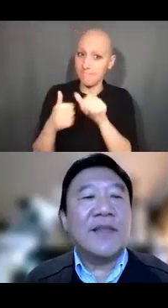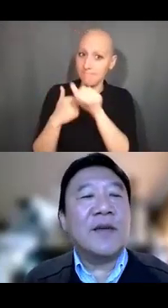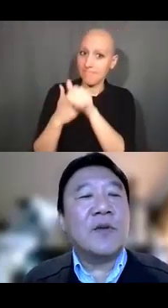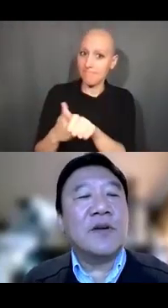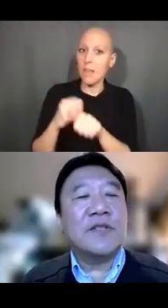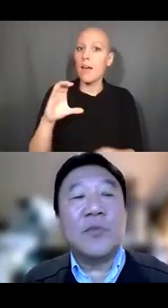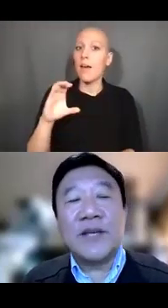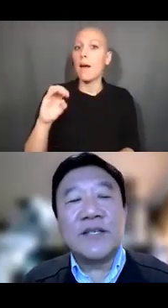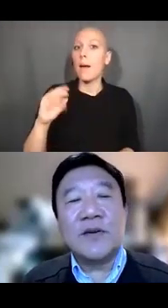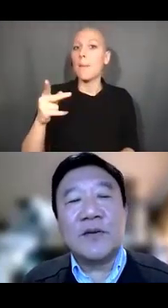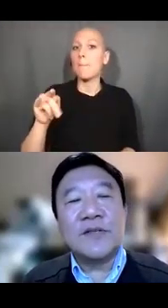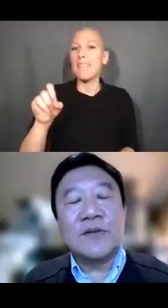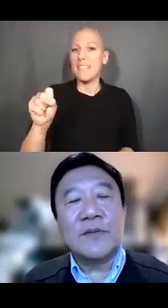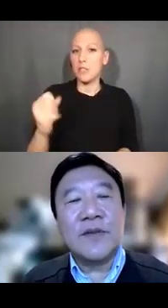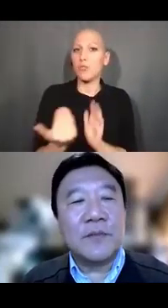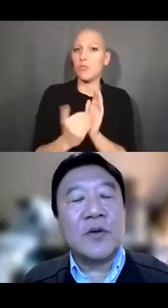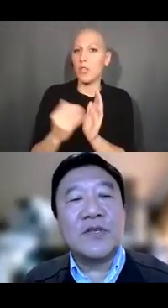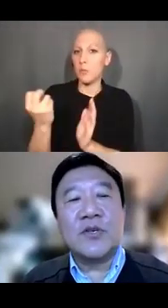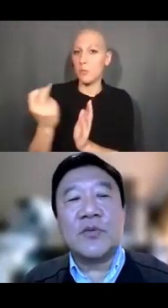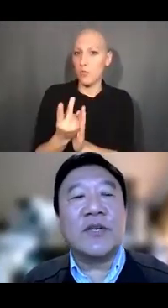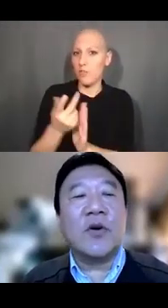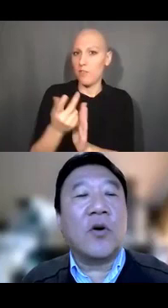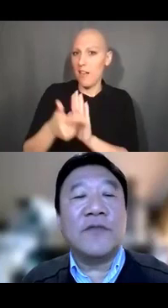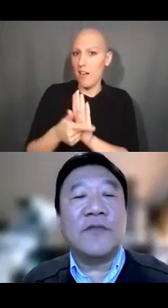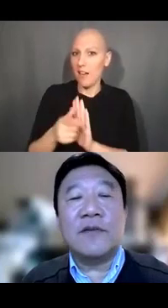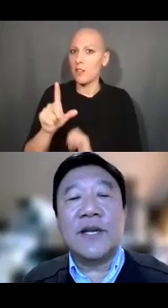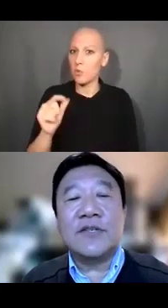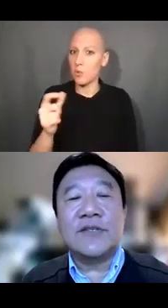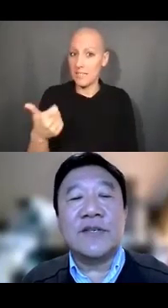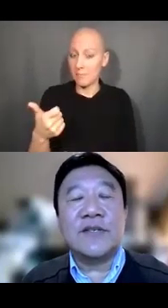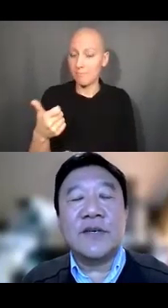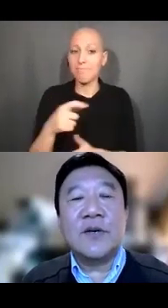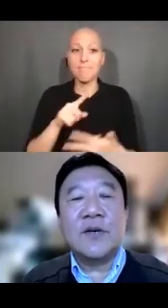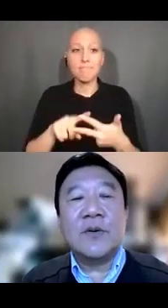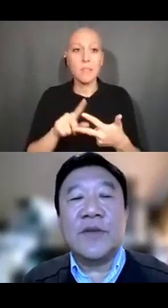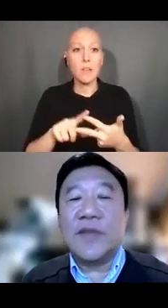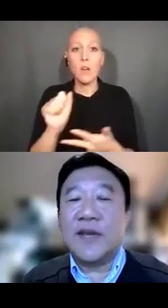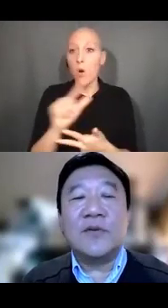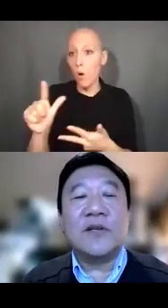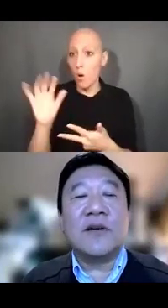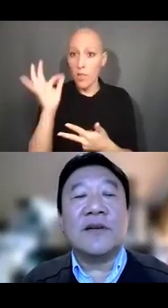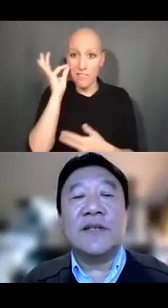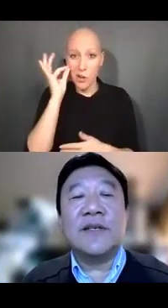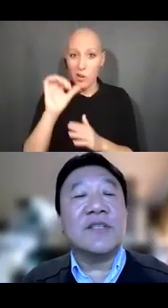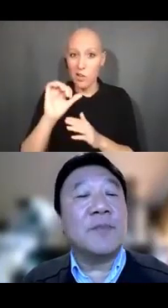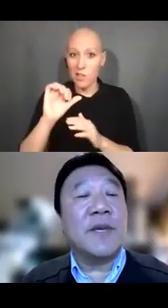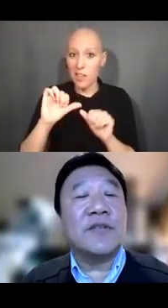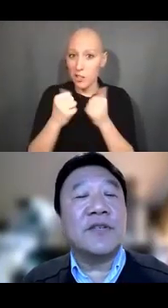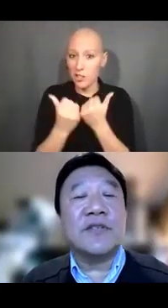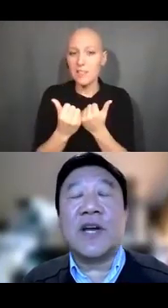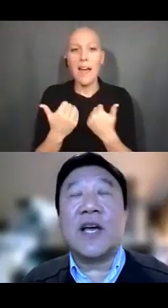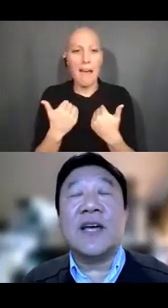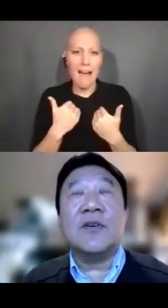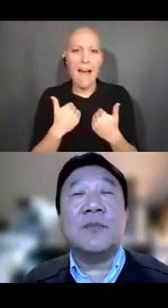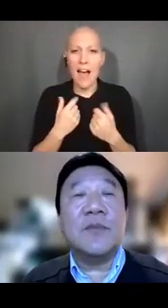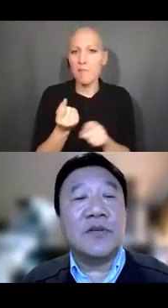they were also directing all federal agencies with annual R&D expenditures of 100 million